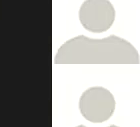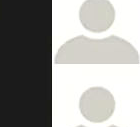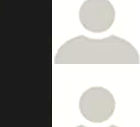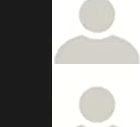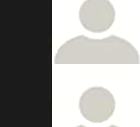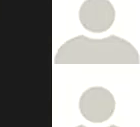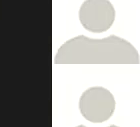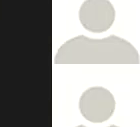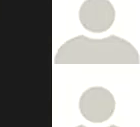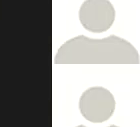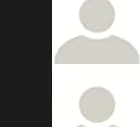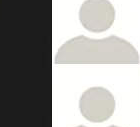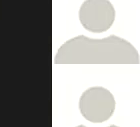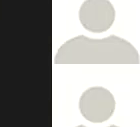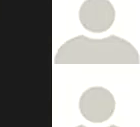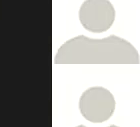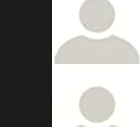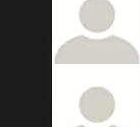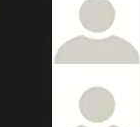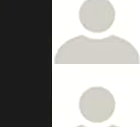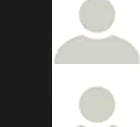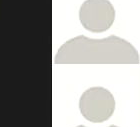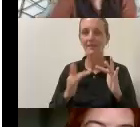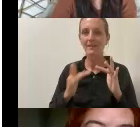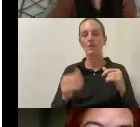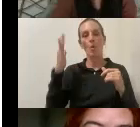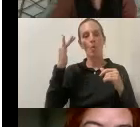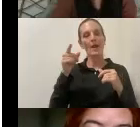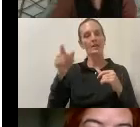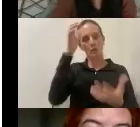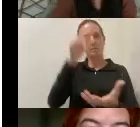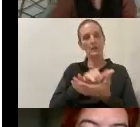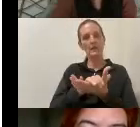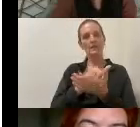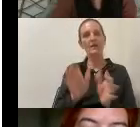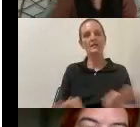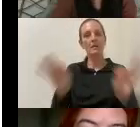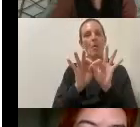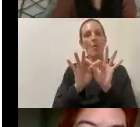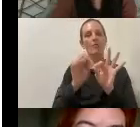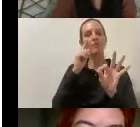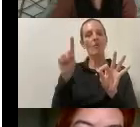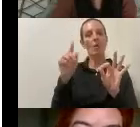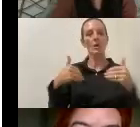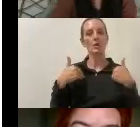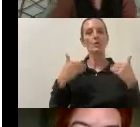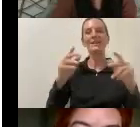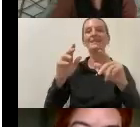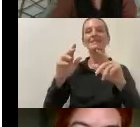Which question is it? why do you believe it's important for youth in different communities to be addressing the climate crisis?